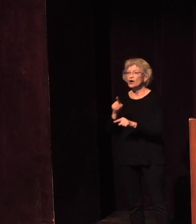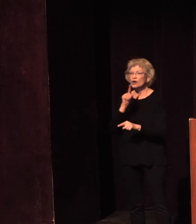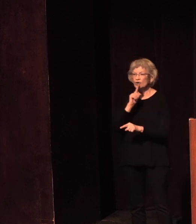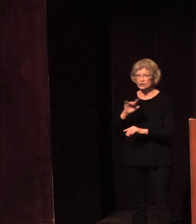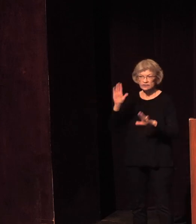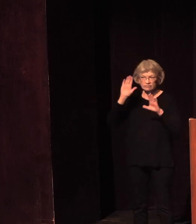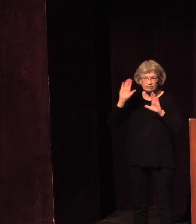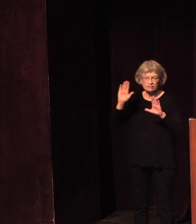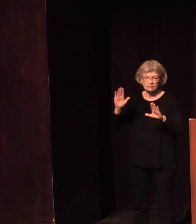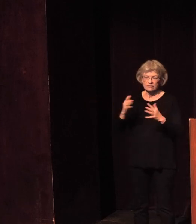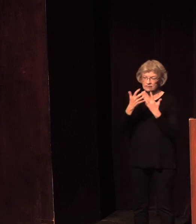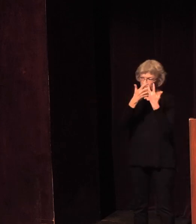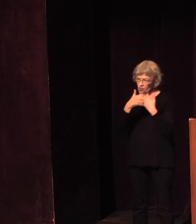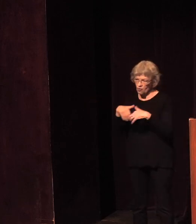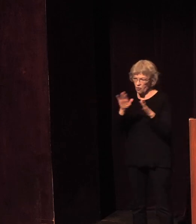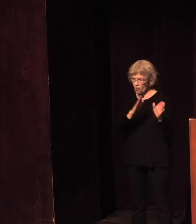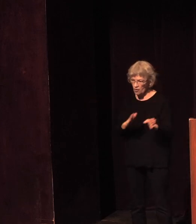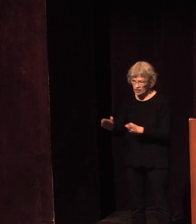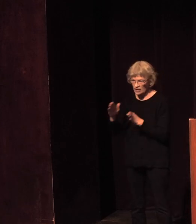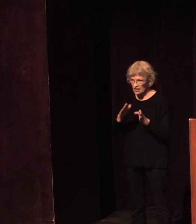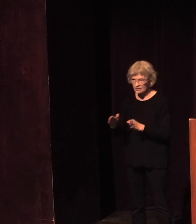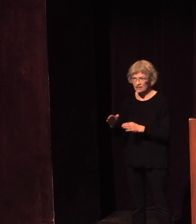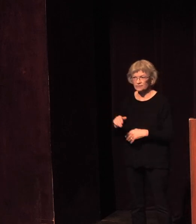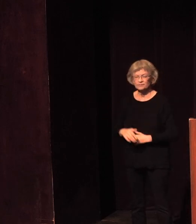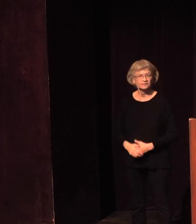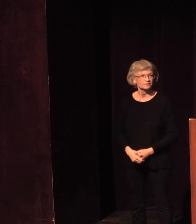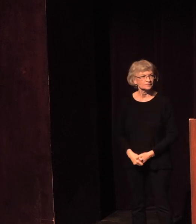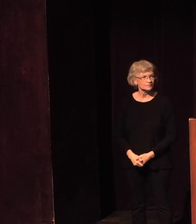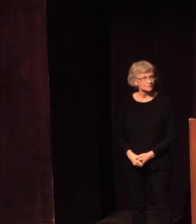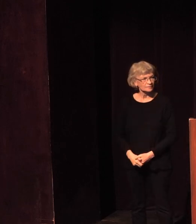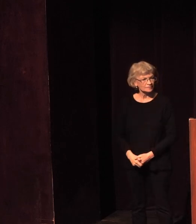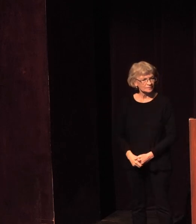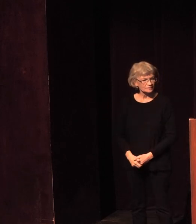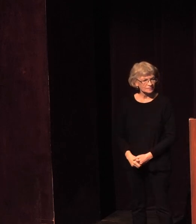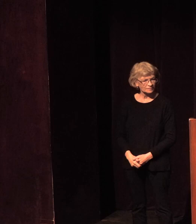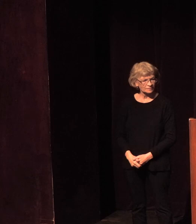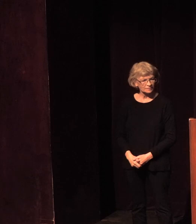Evette, on last, but not least Christina Garcia Ortero who spent an